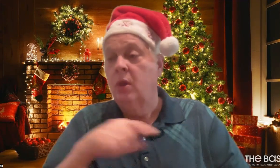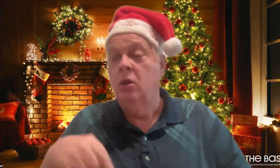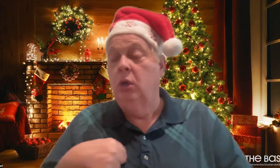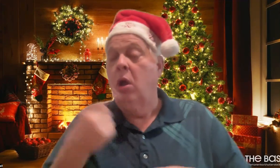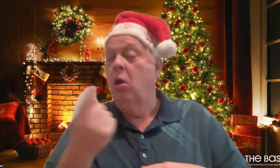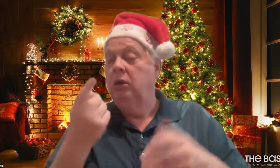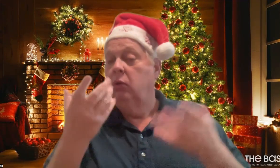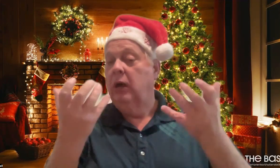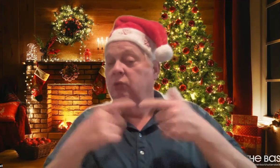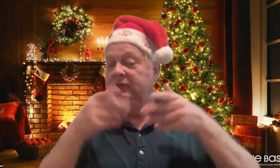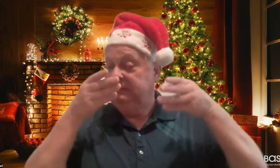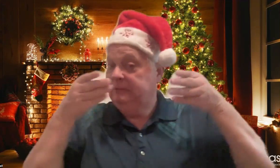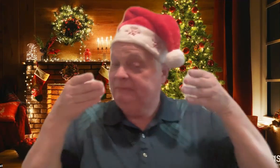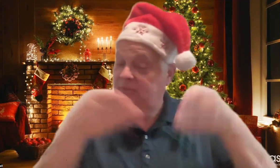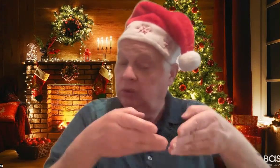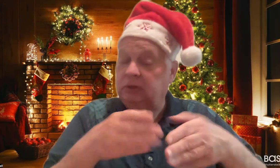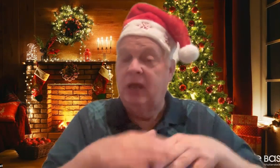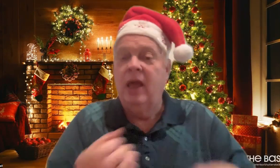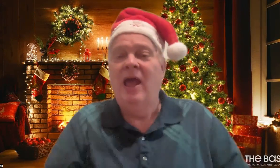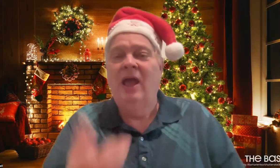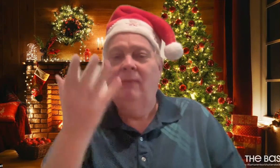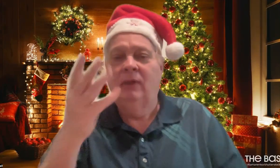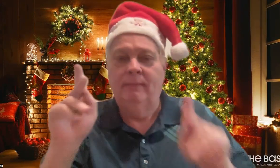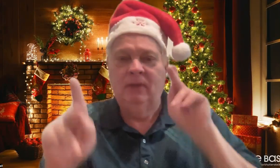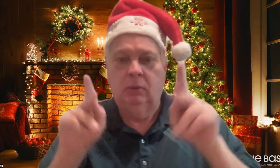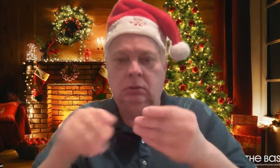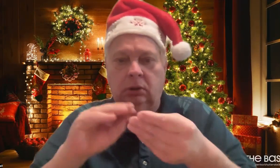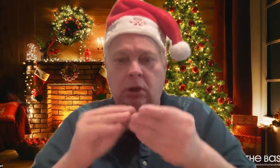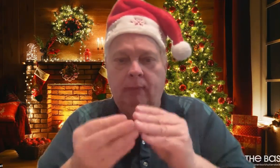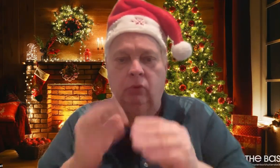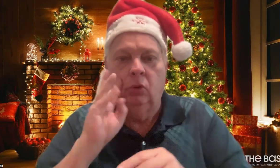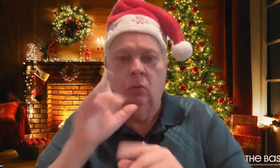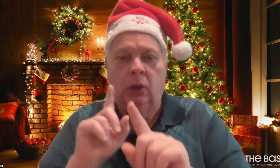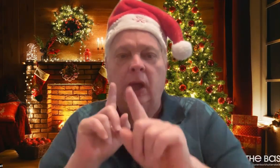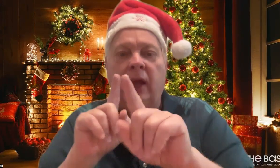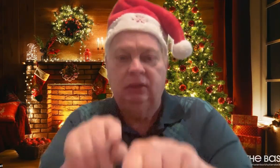We want to know how many people plan to come